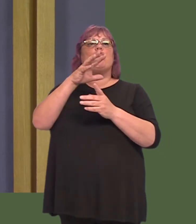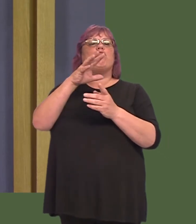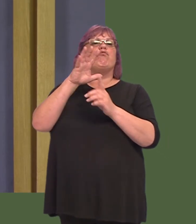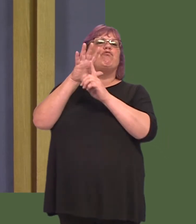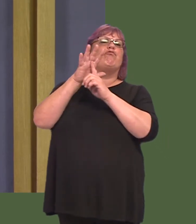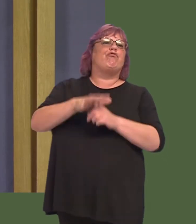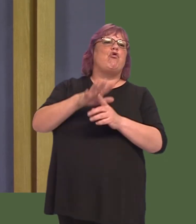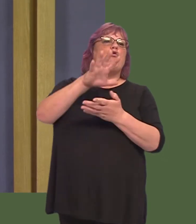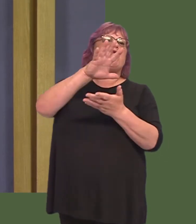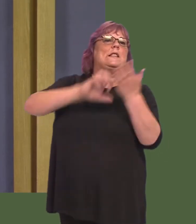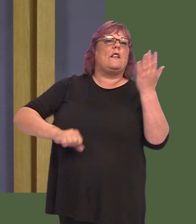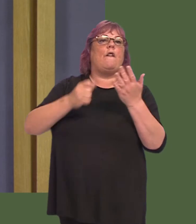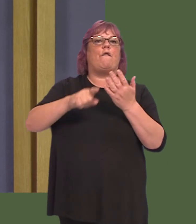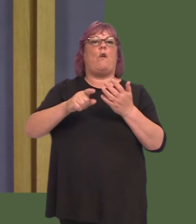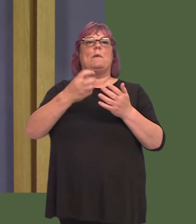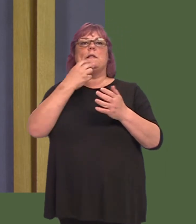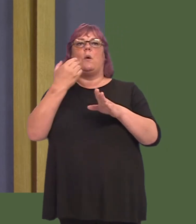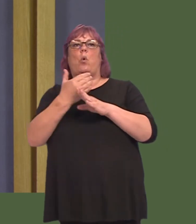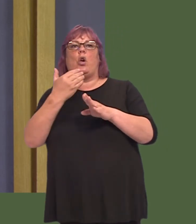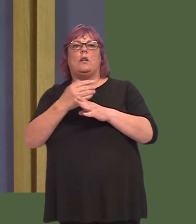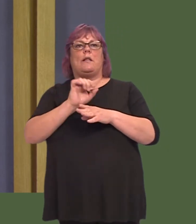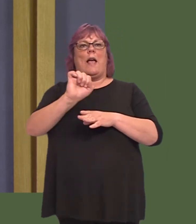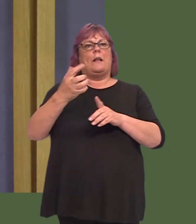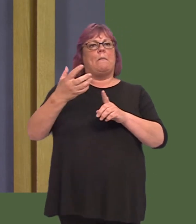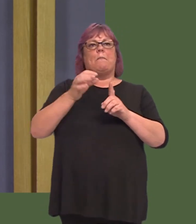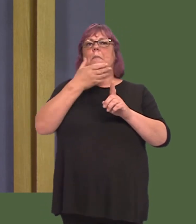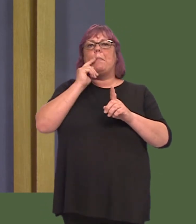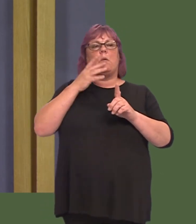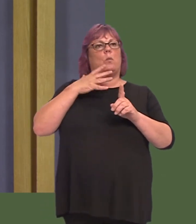Talbot area, and other people with defined pension benefits.